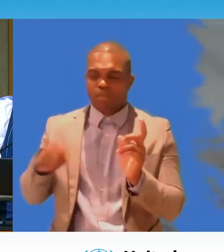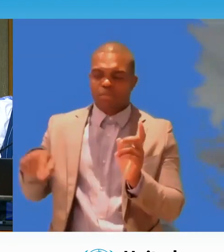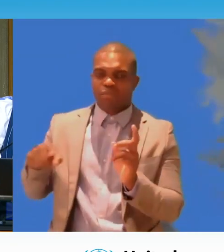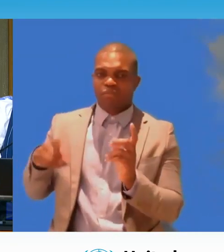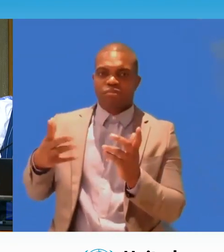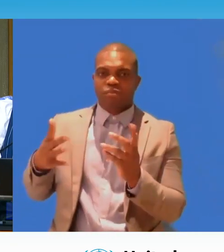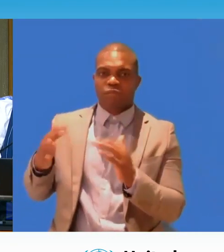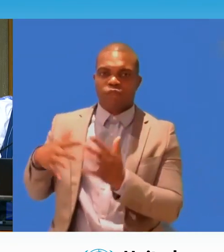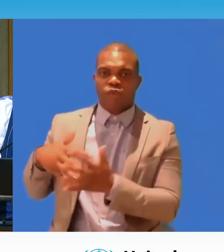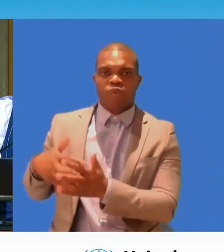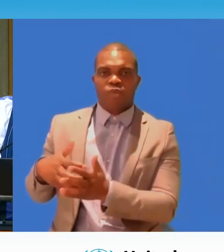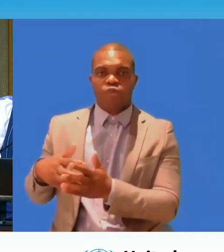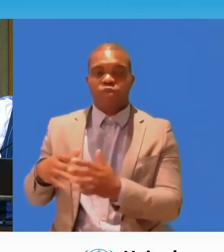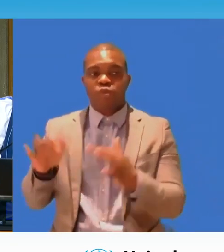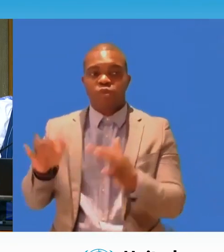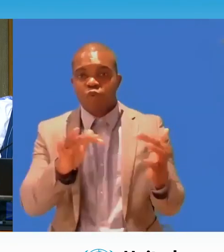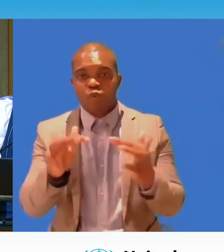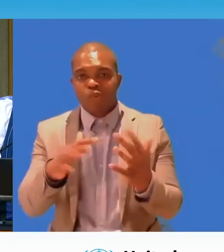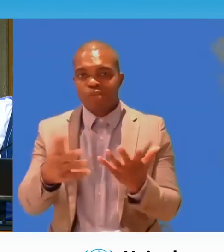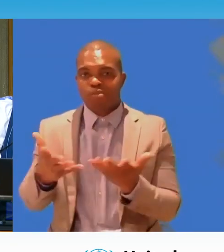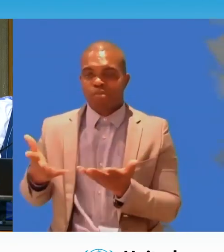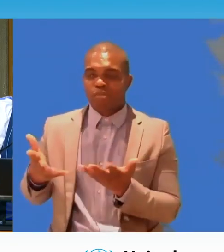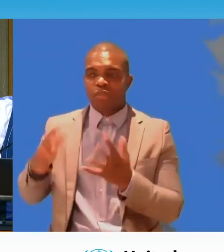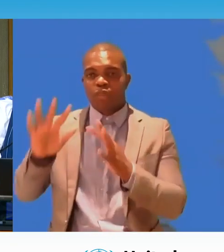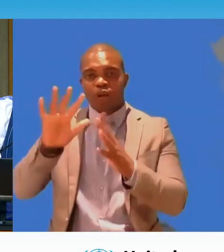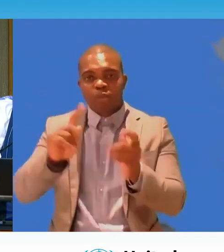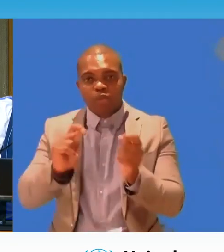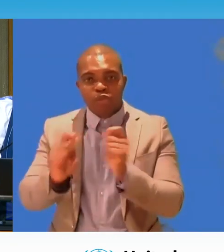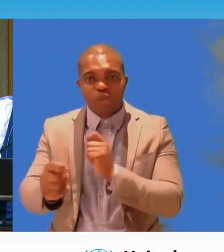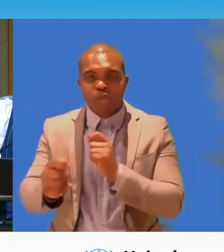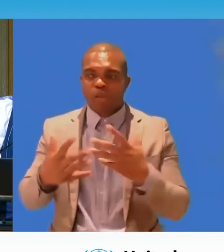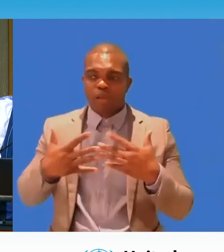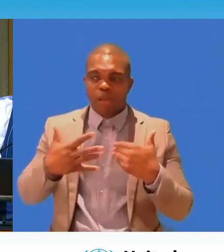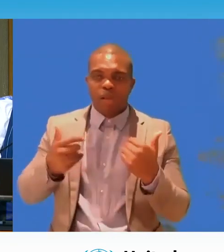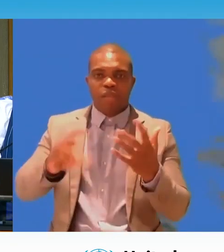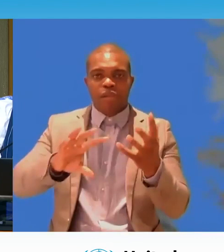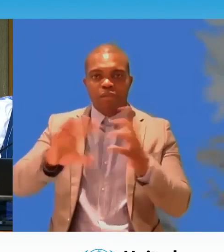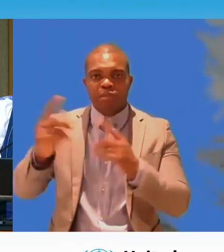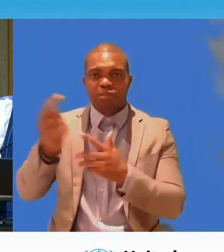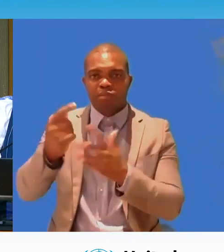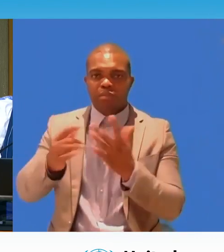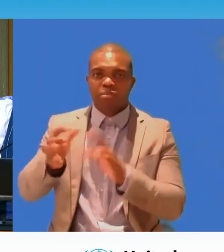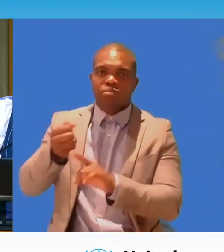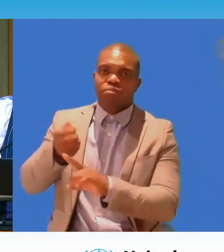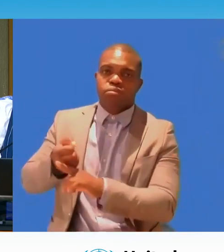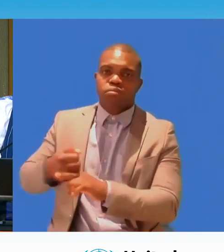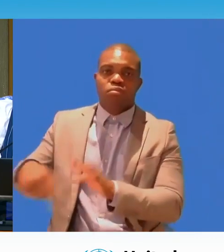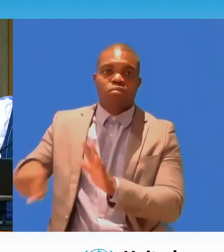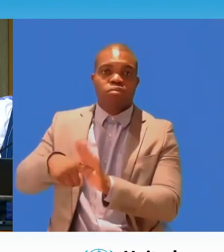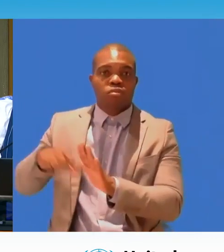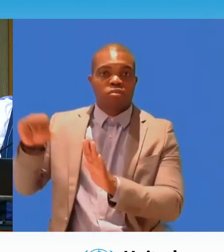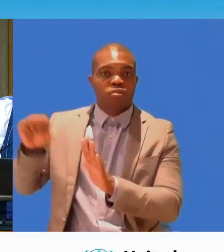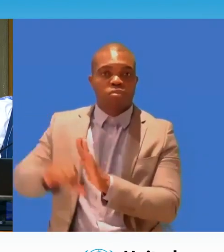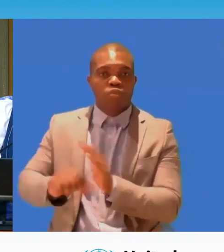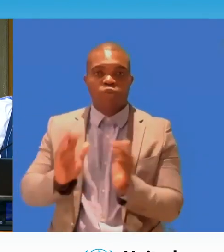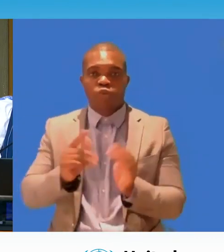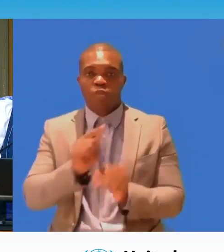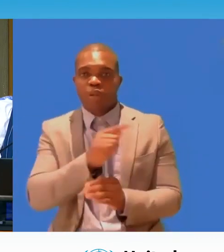decent work and livelihoods I well recognized in the crpd and some key internationally agreed